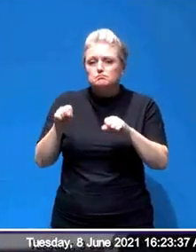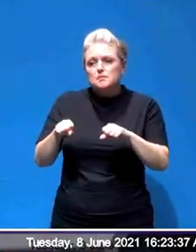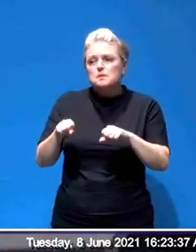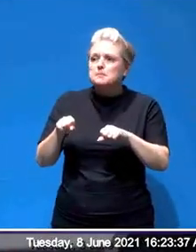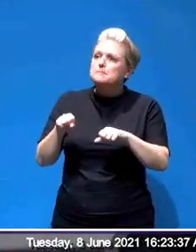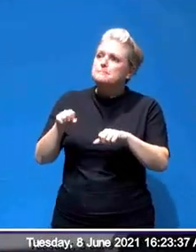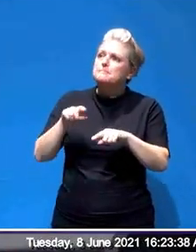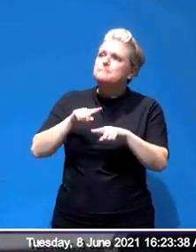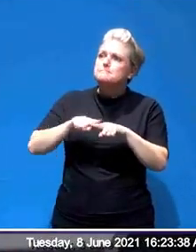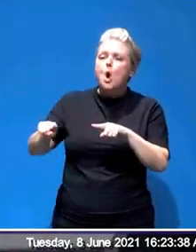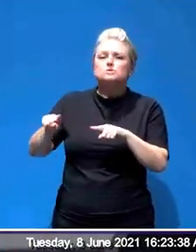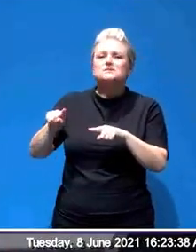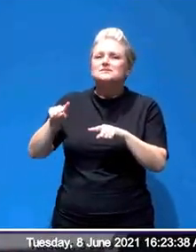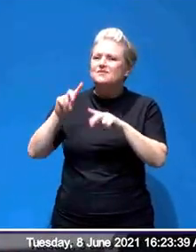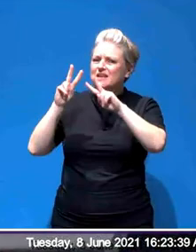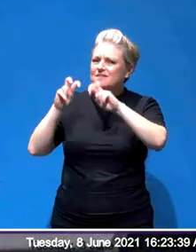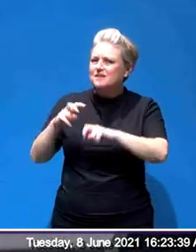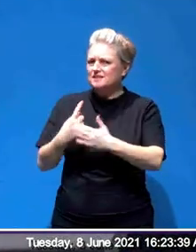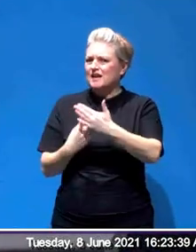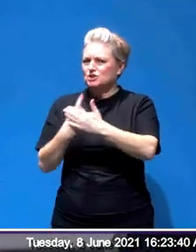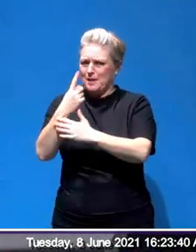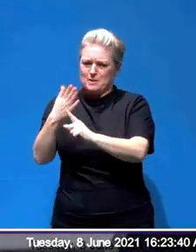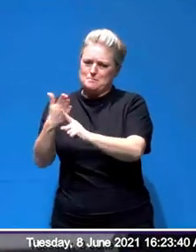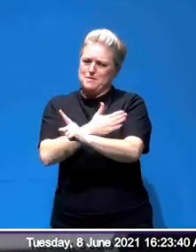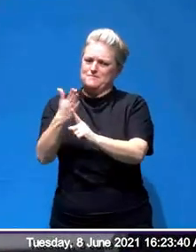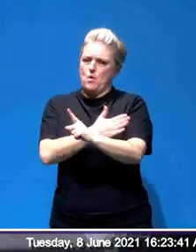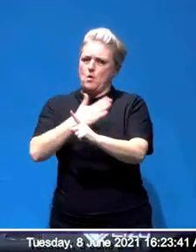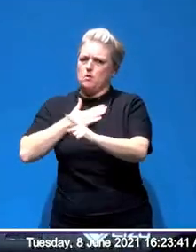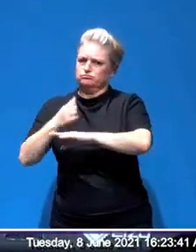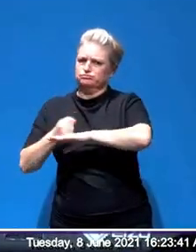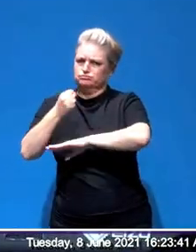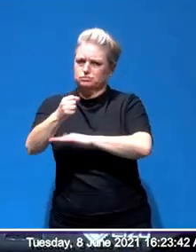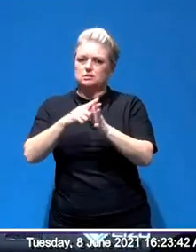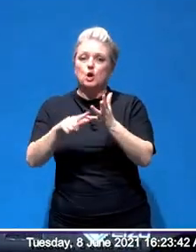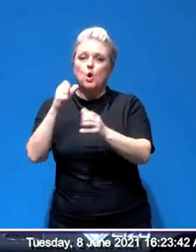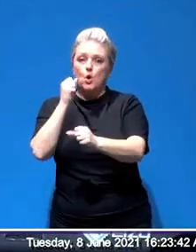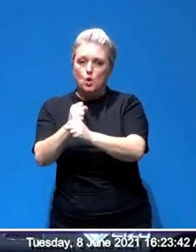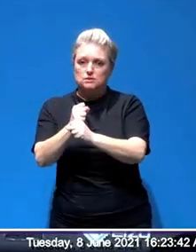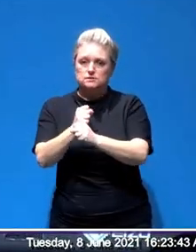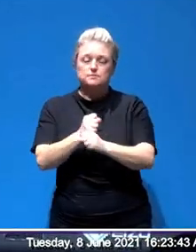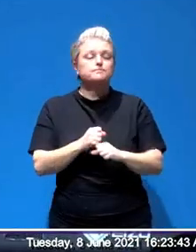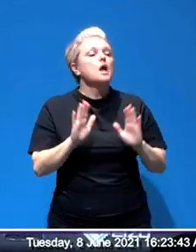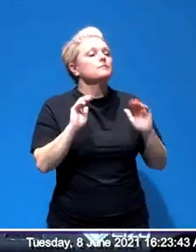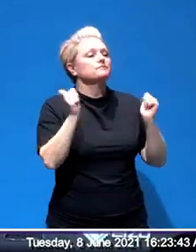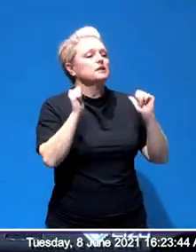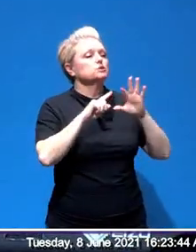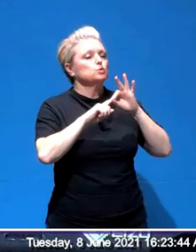would have happened before August. That's my questions, Chair. Thank you, Mr O'Brien.